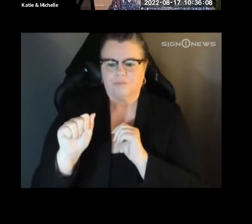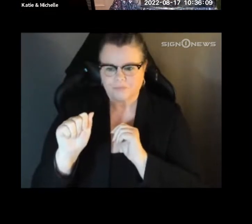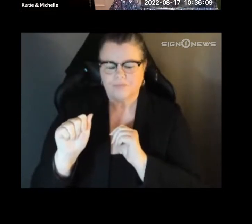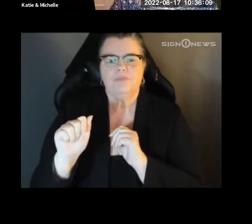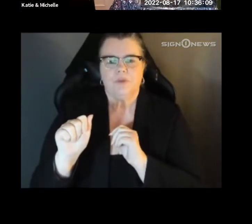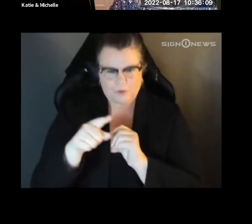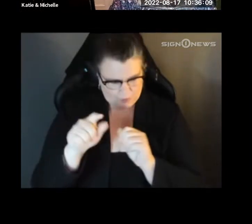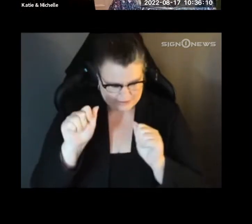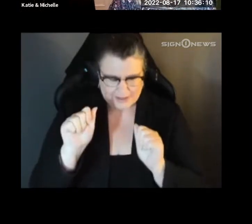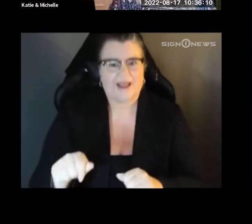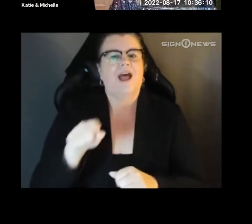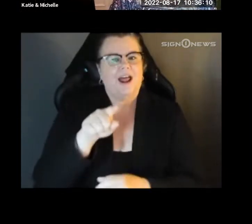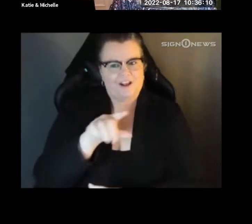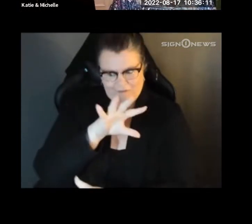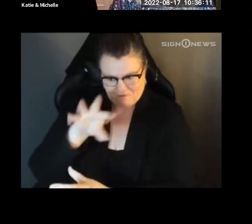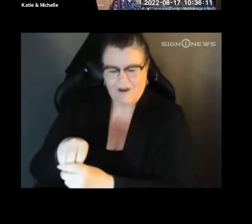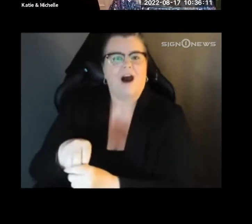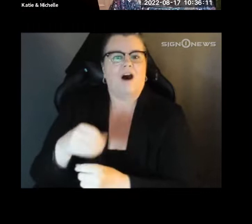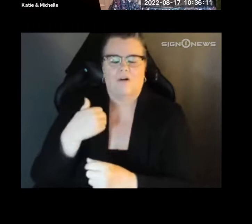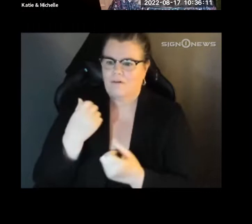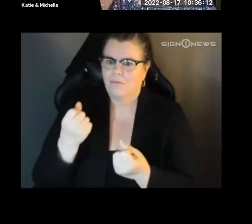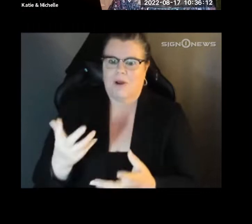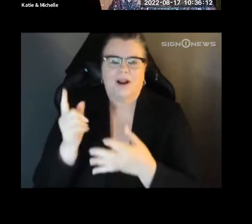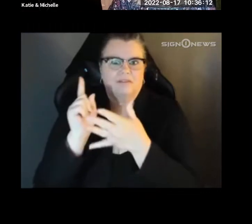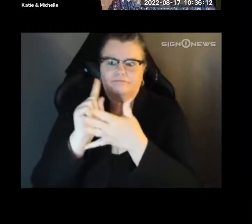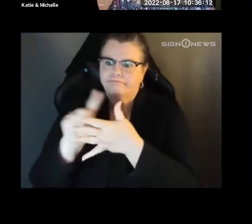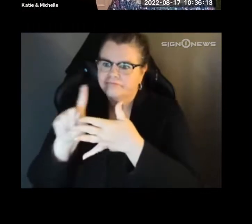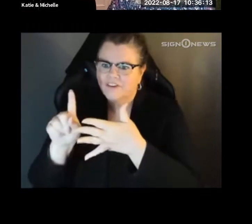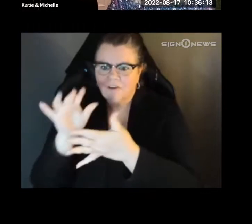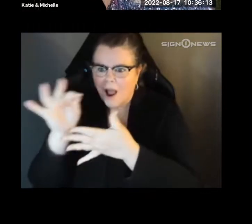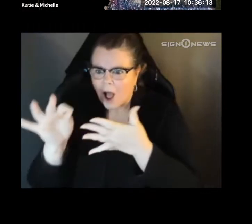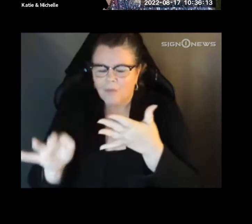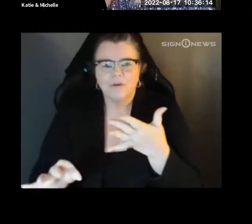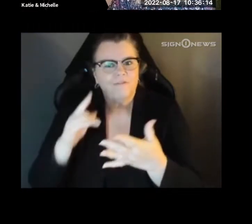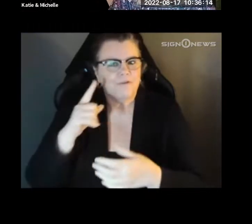we'll tell you more about that at the end of the show so Gina can you introduce yourself please